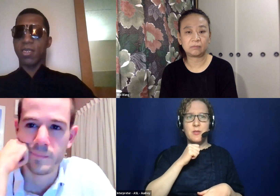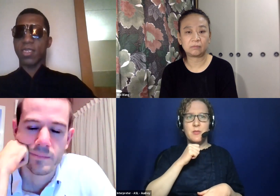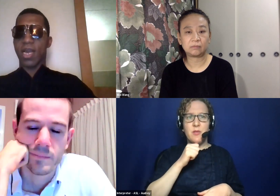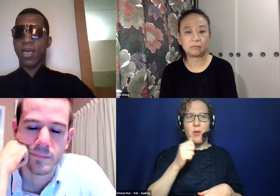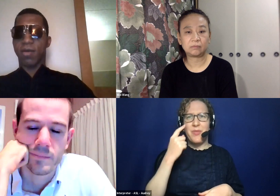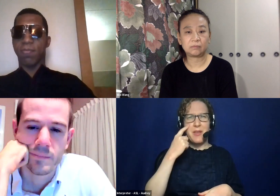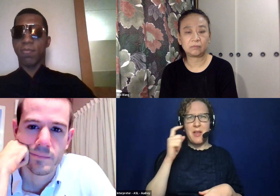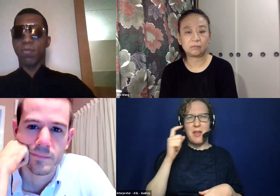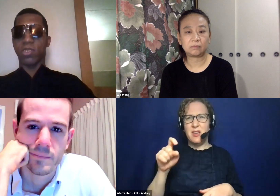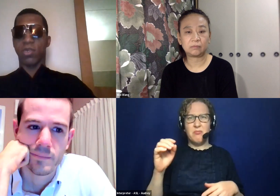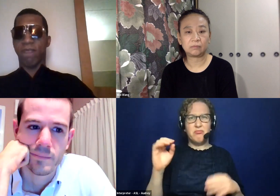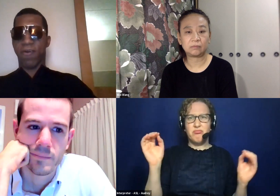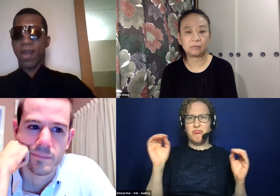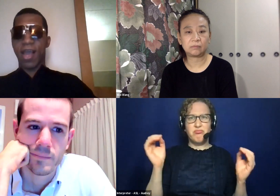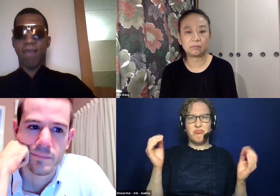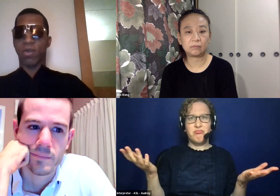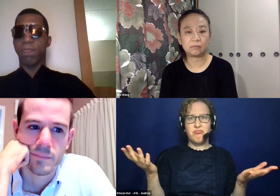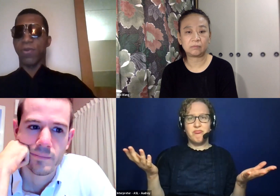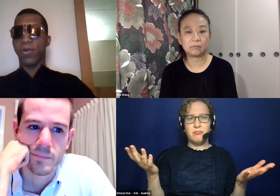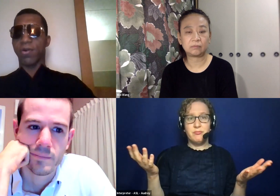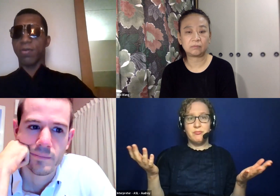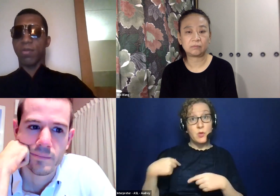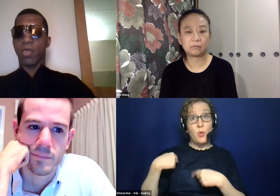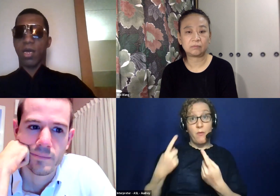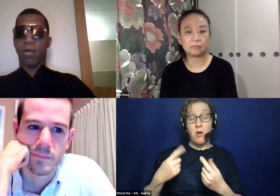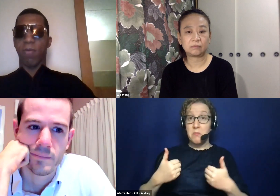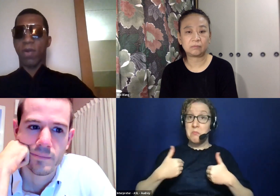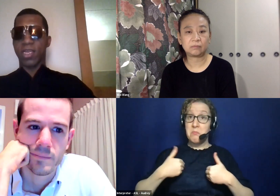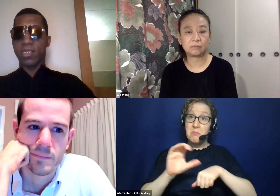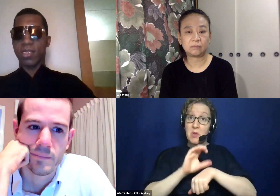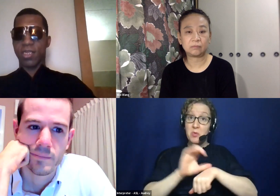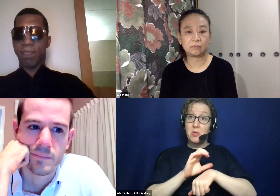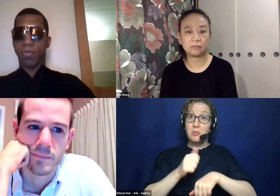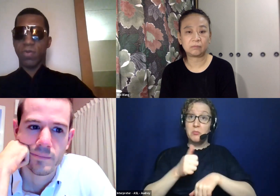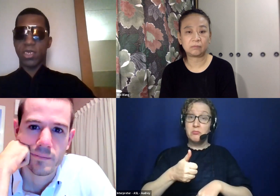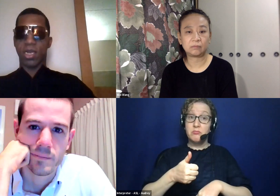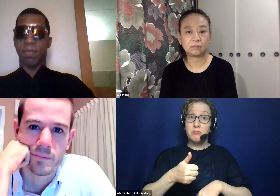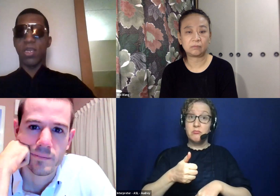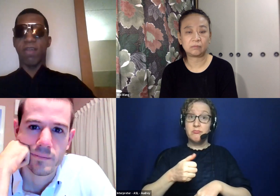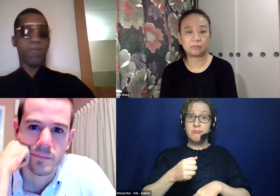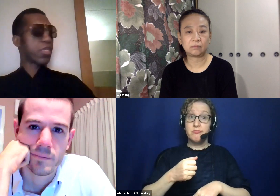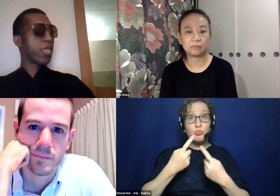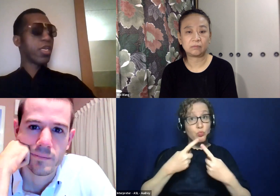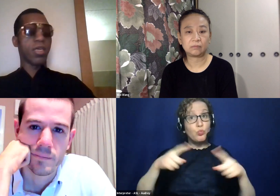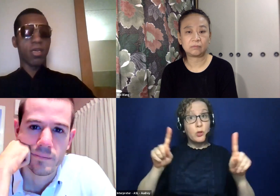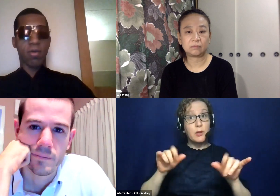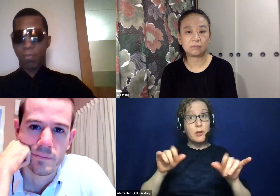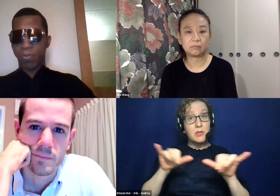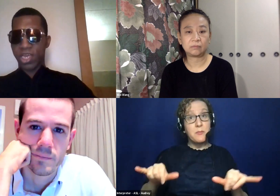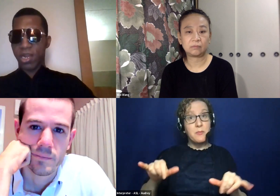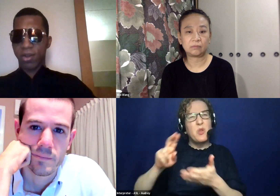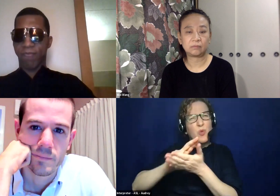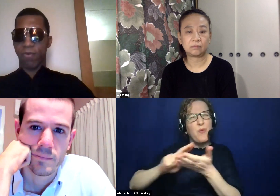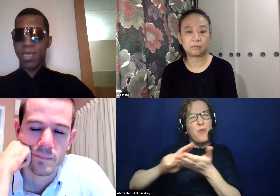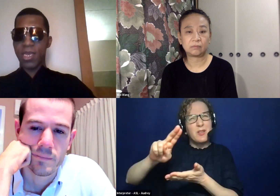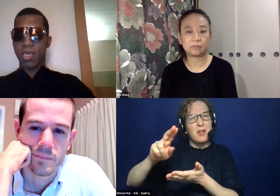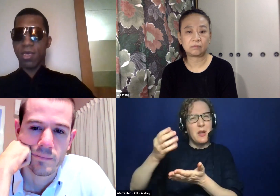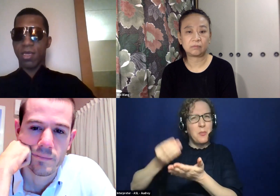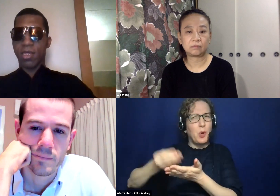because so far, I have a computer, a working system, which the University procured for me.